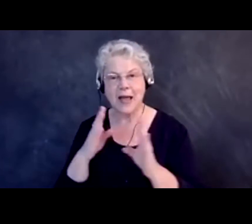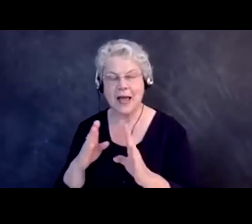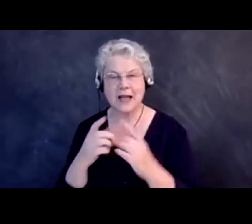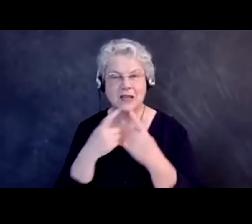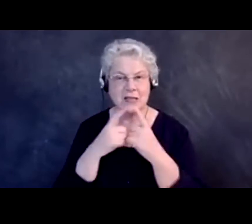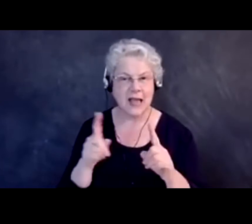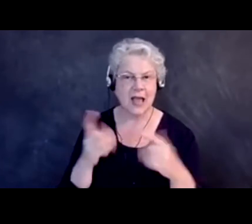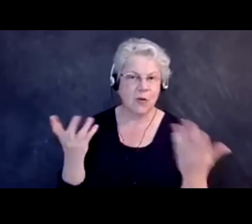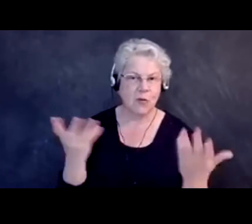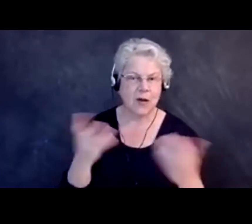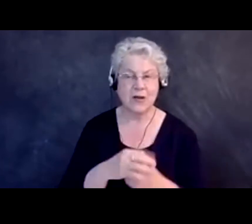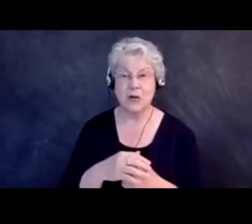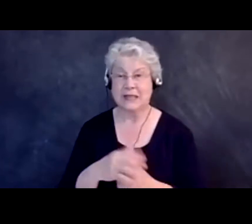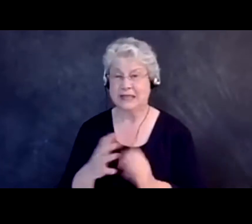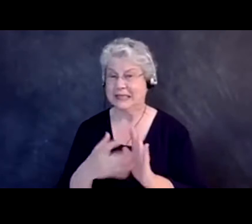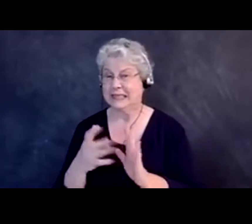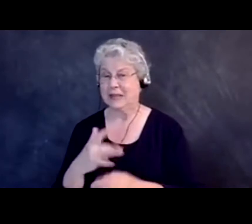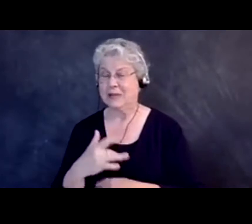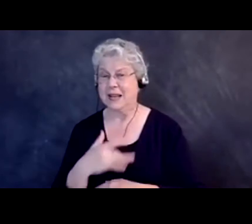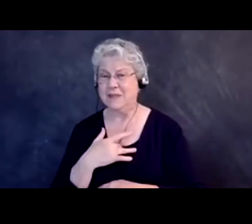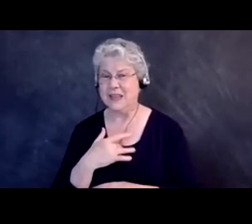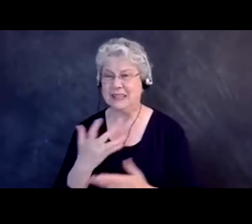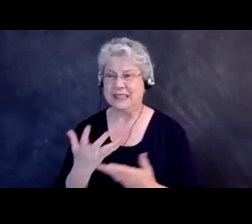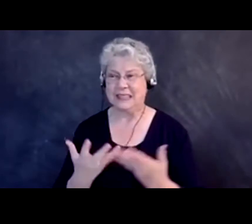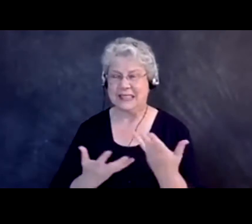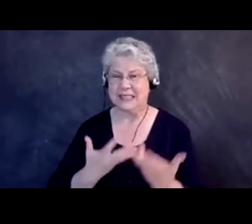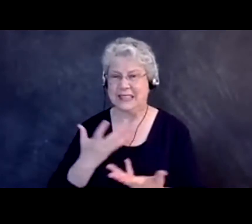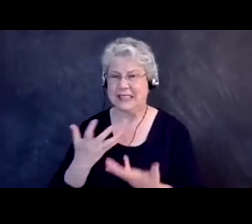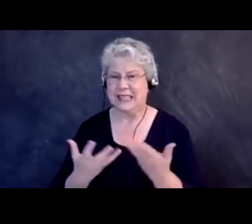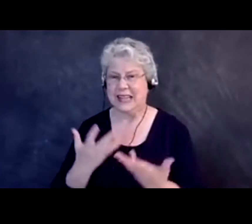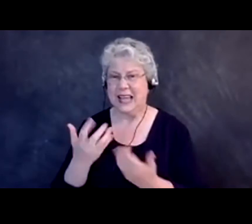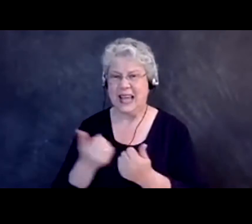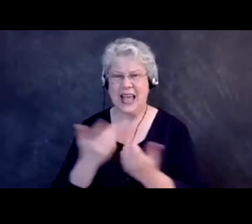get this feeling sometimes that it -- it just creates -- like everything just feels too big, you